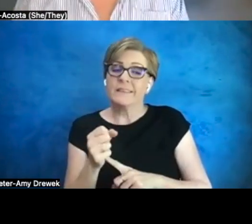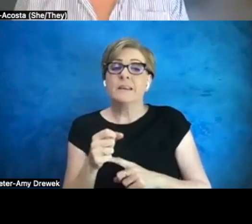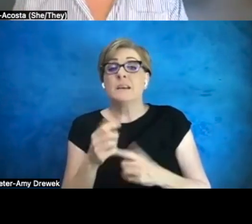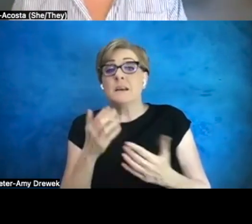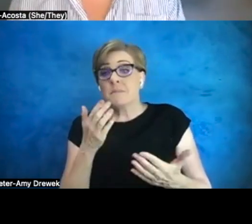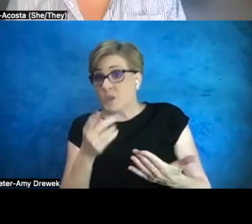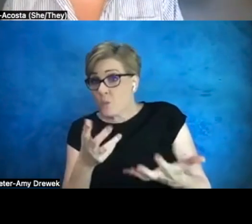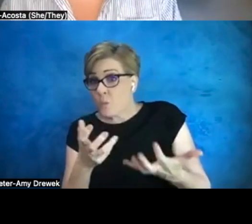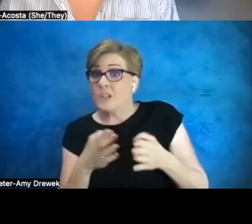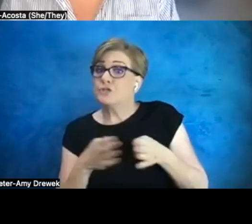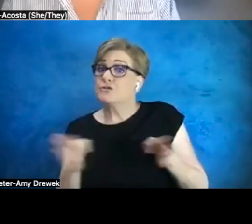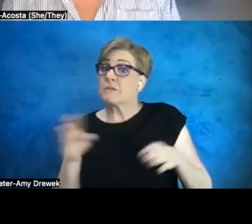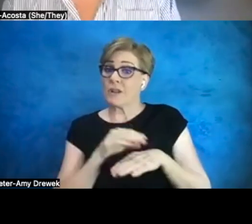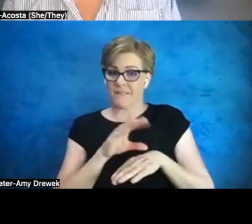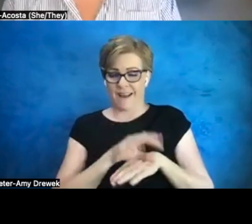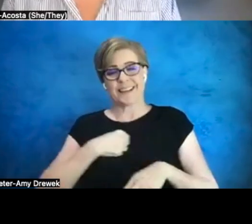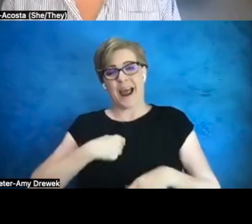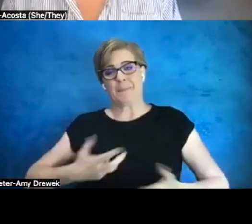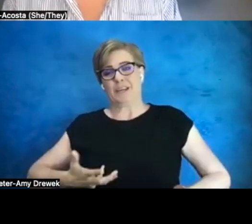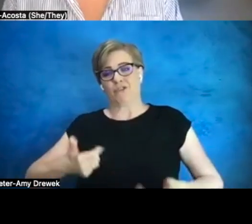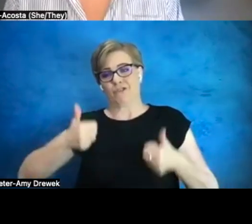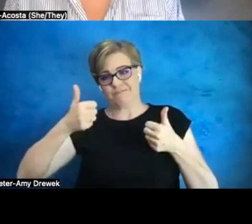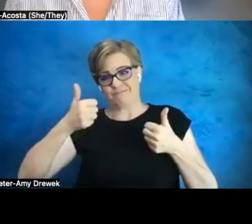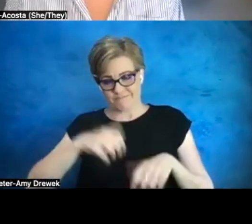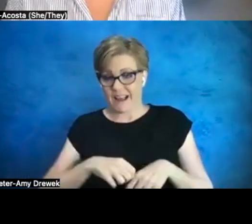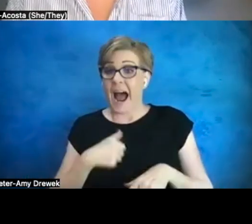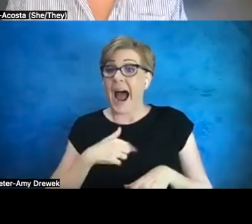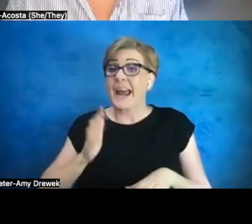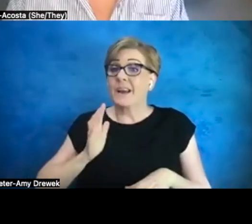I am always happy to help. I've worked in youth programming for most of my career,